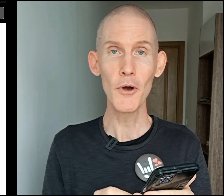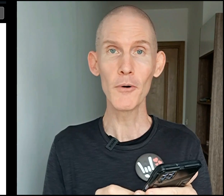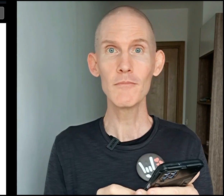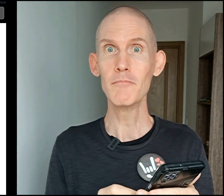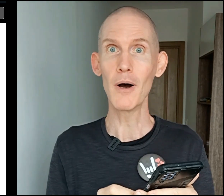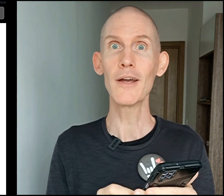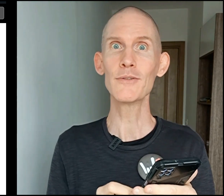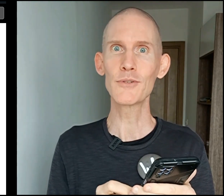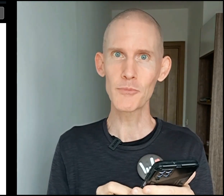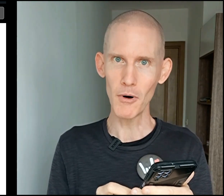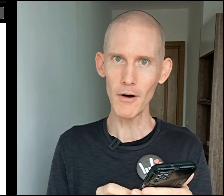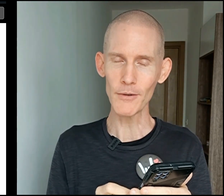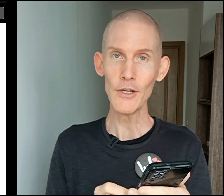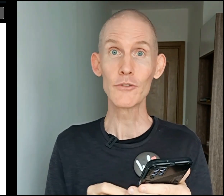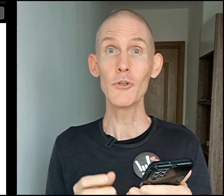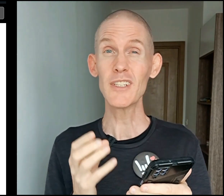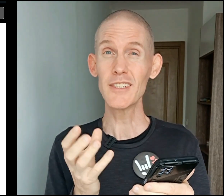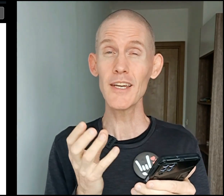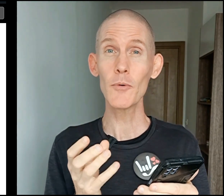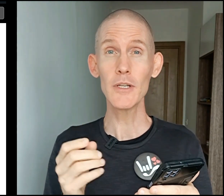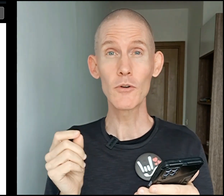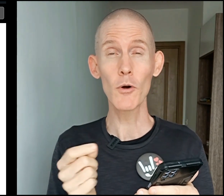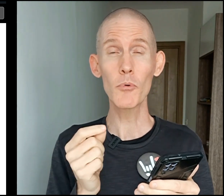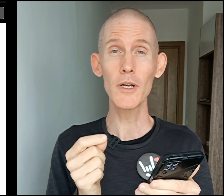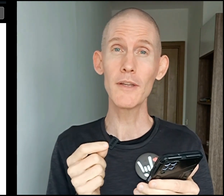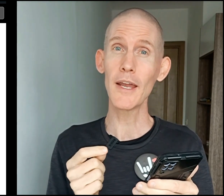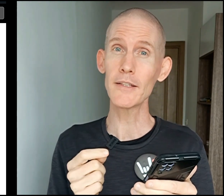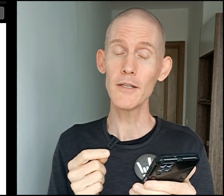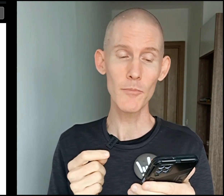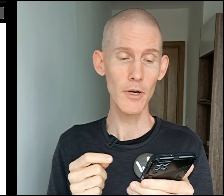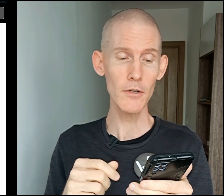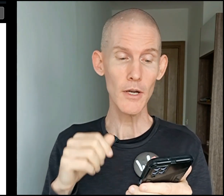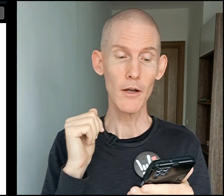no, mine small so, you can see how we incorporated the antonym pair